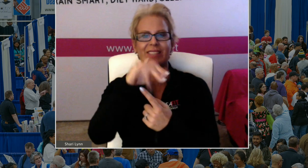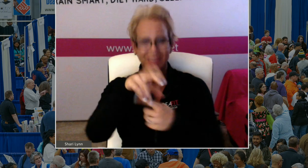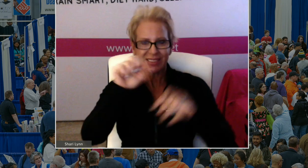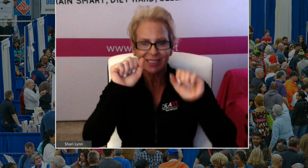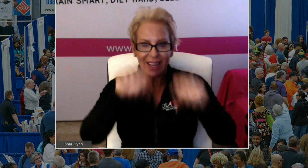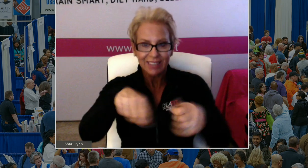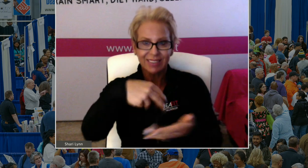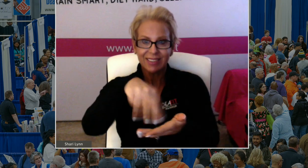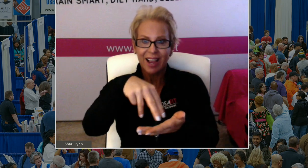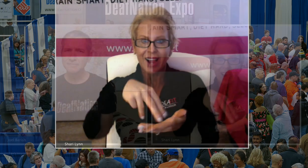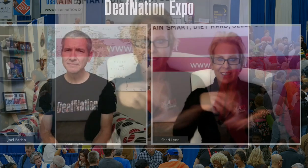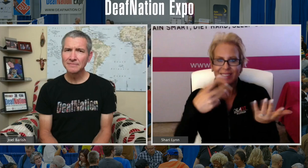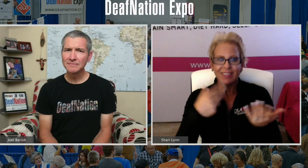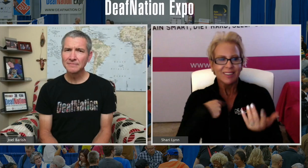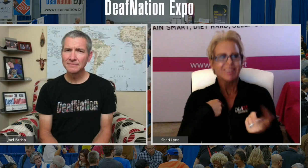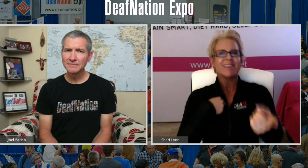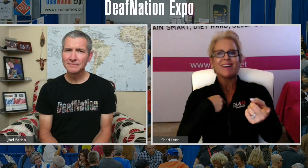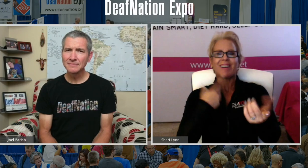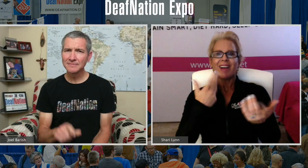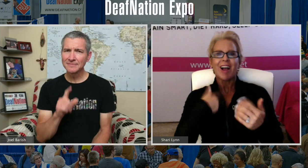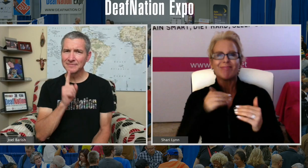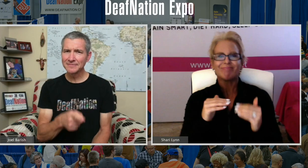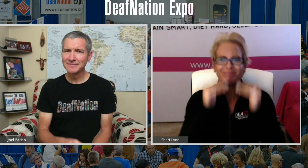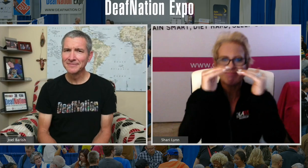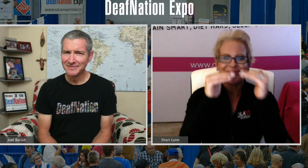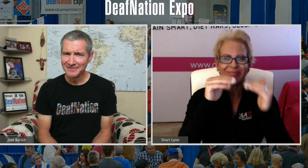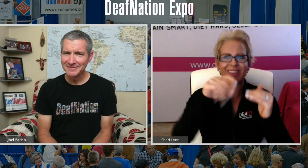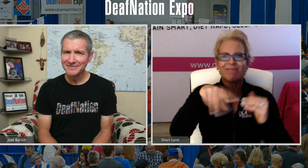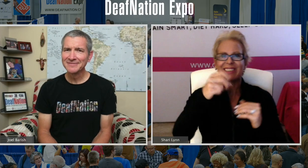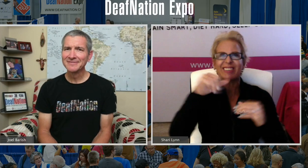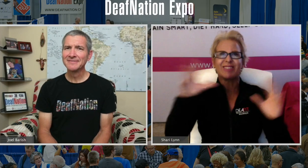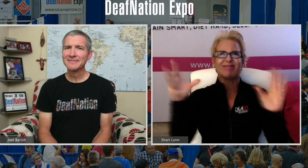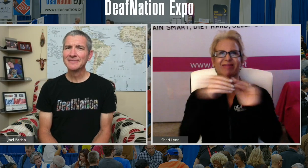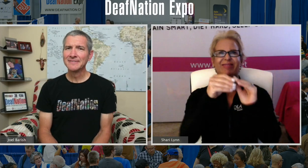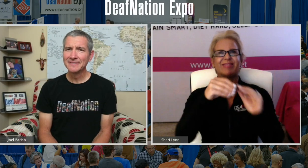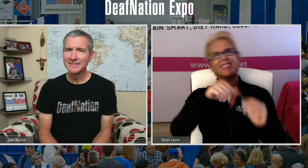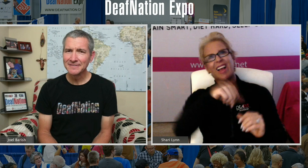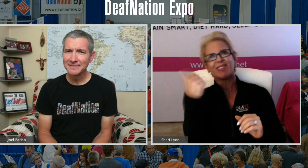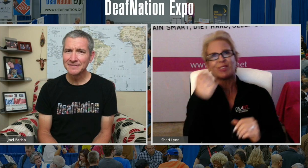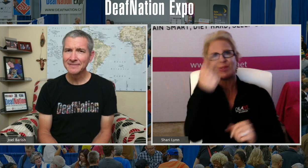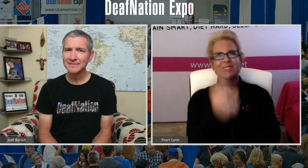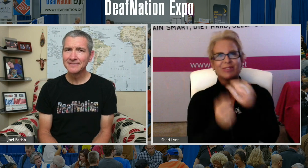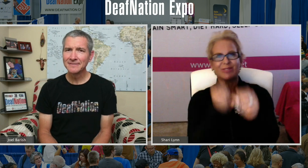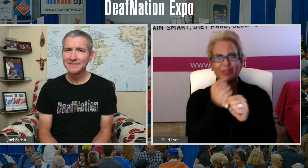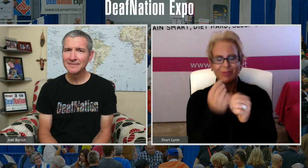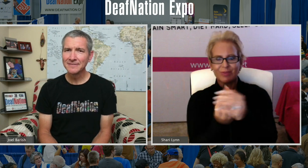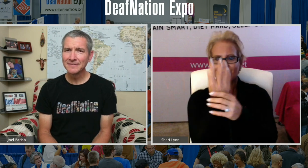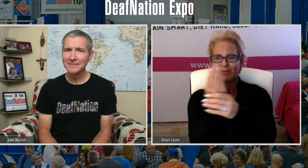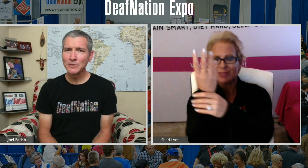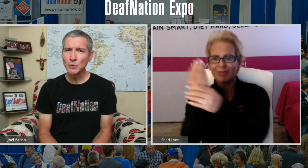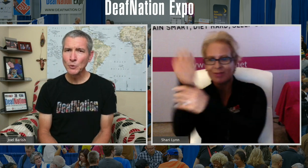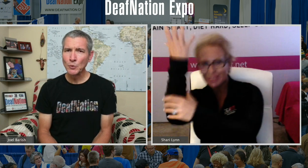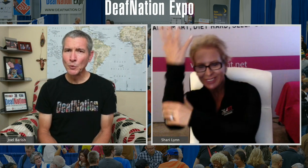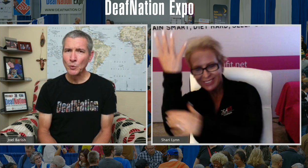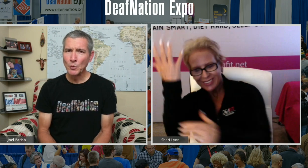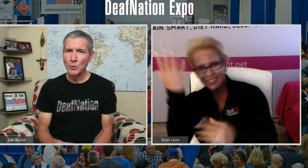Physique can do dance, so I started doing physique which took me another two years to grow